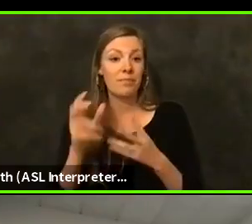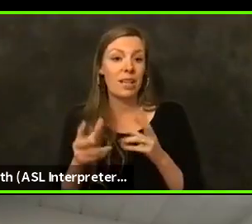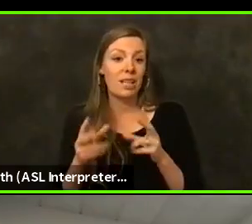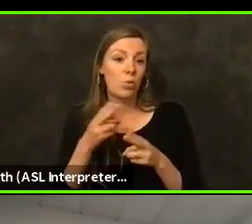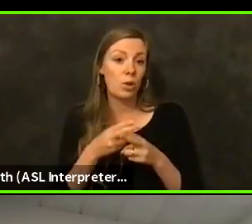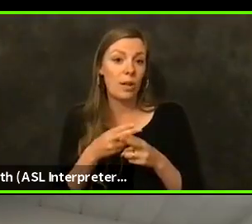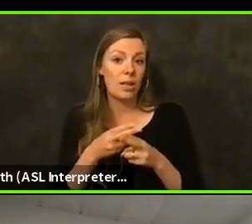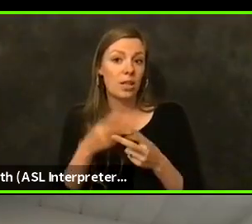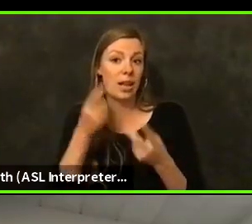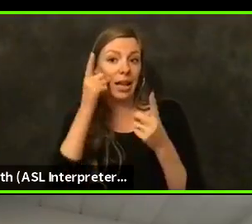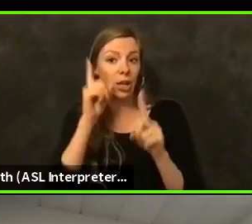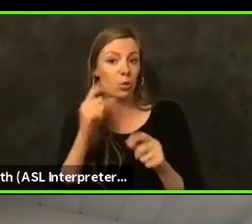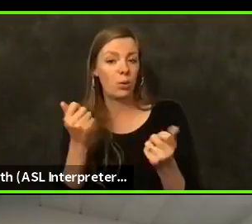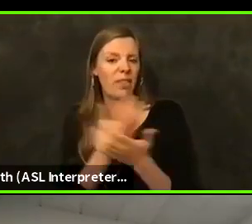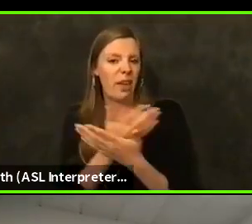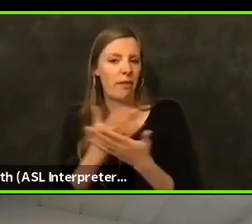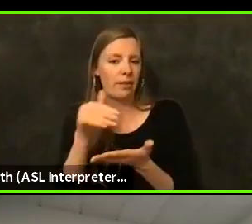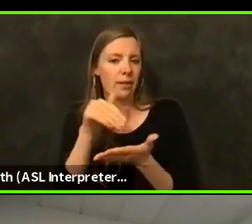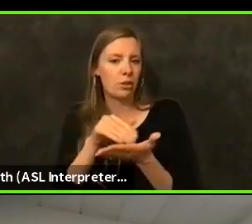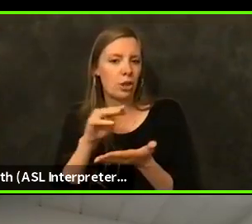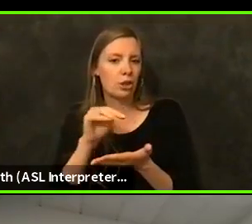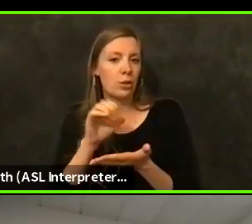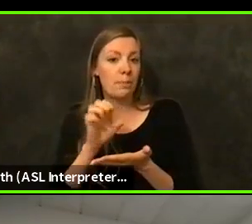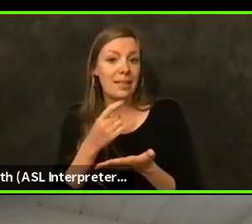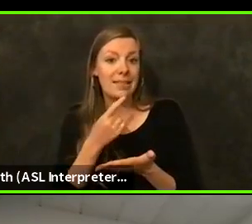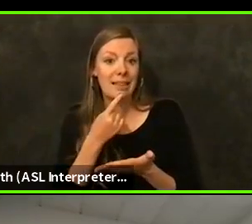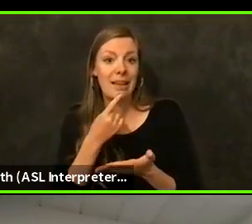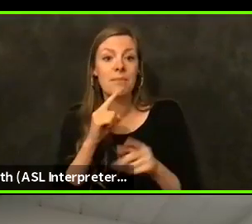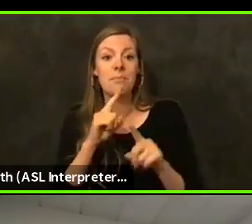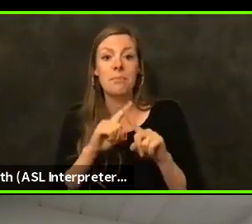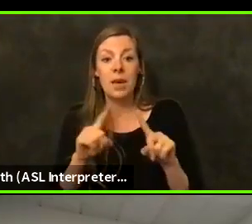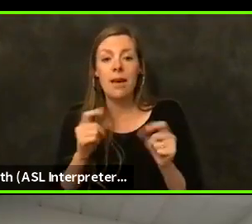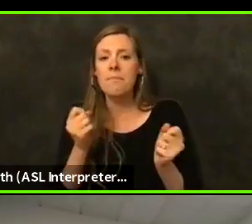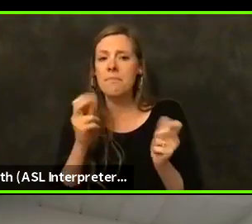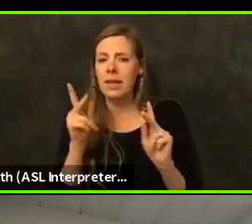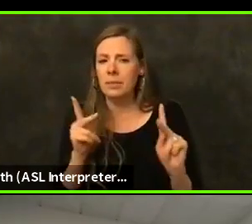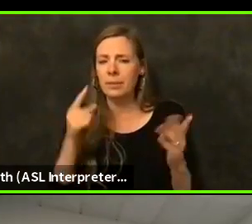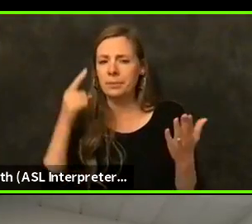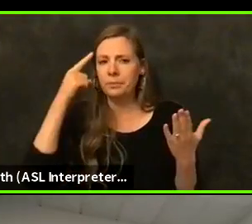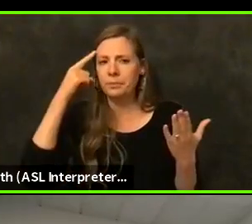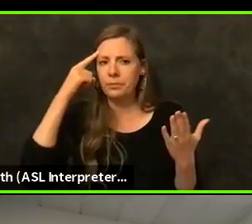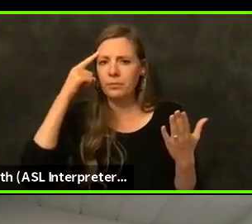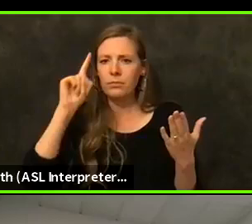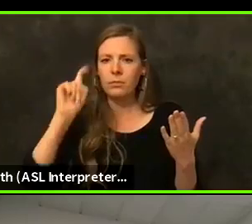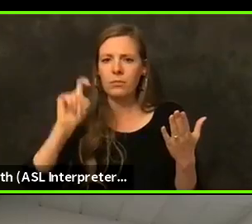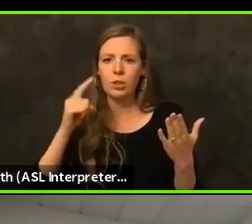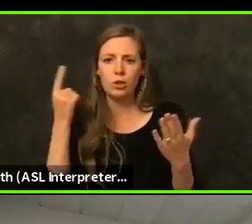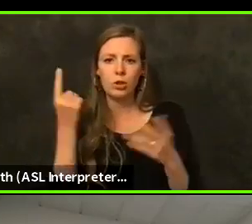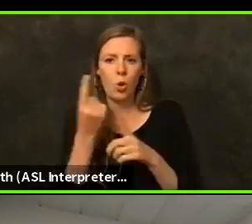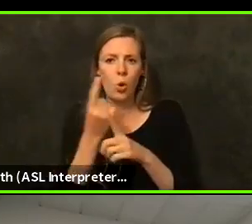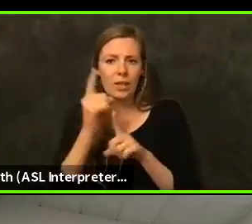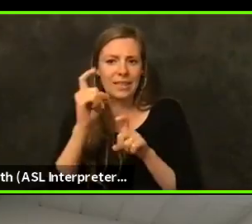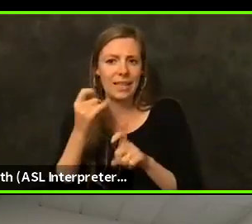agree with everything that doctora Mase said. But in addition, many people feel that they should only get tested if they've had symptoms of any kind.